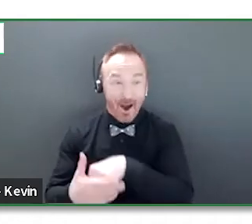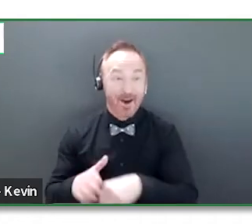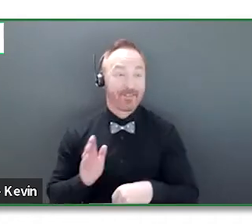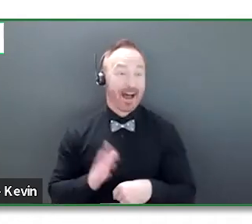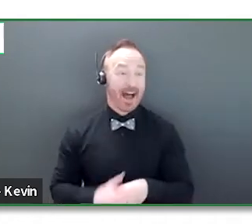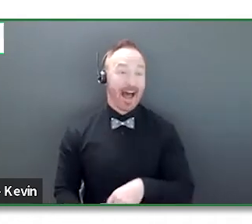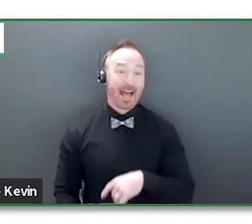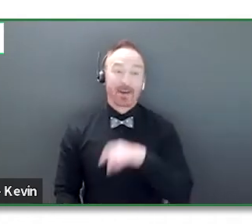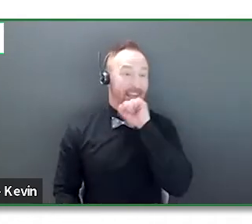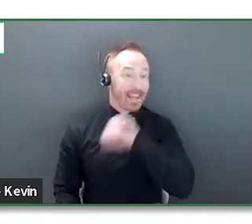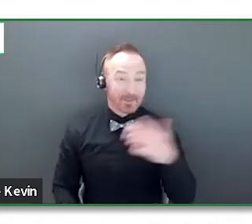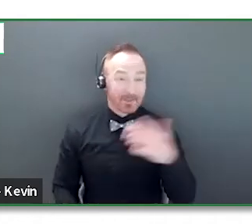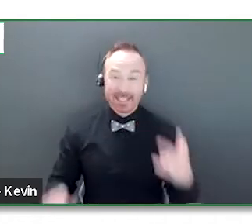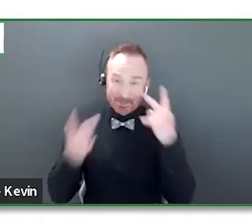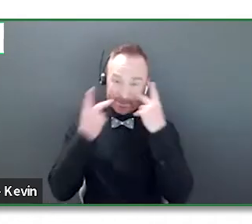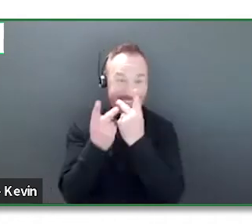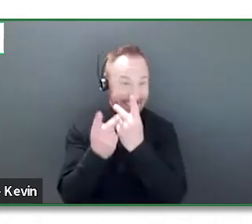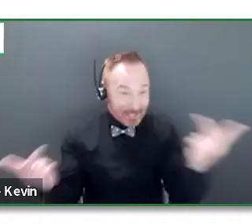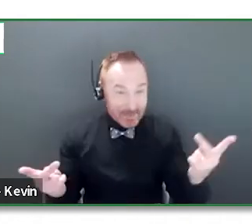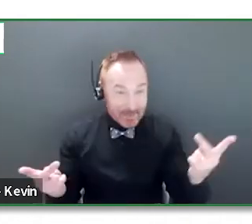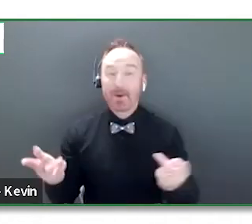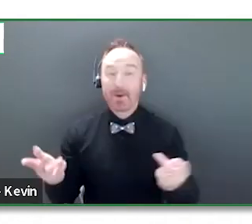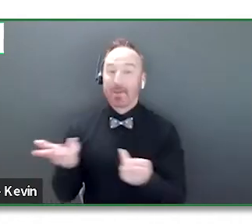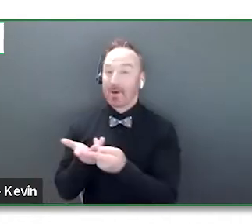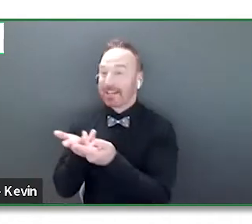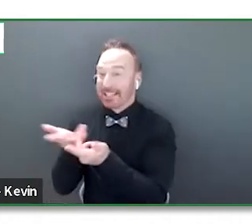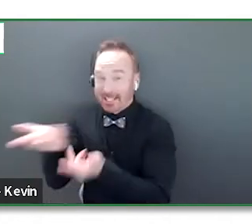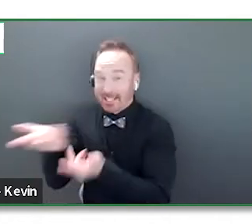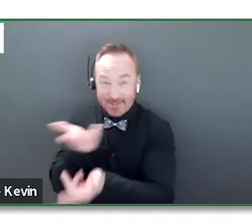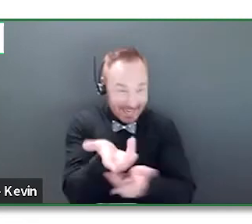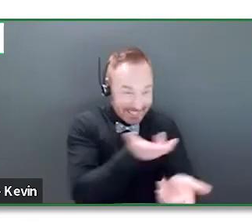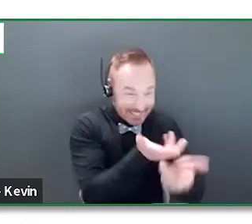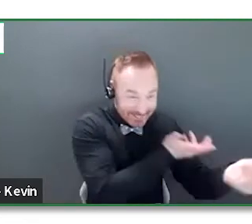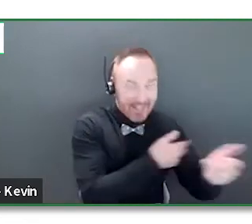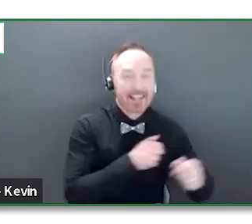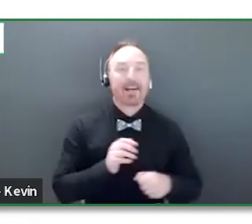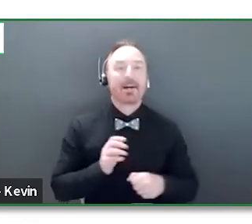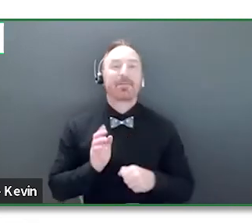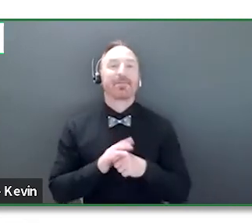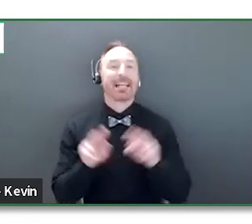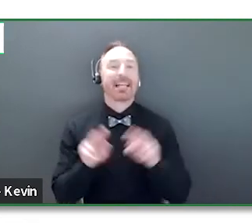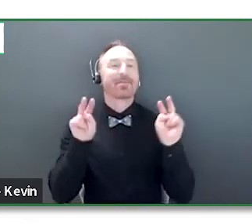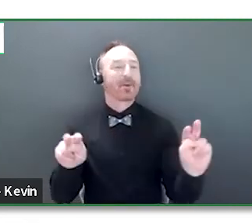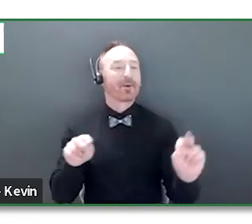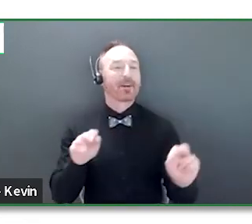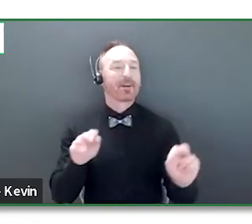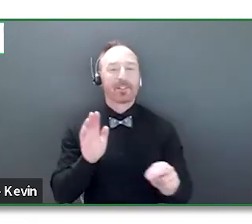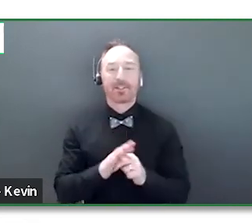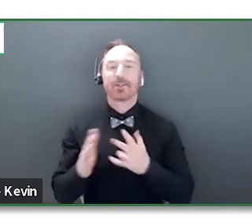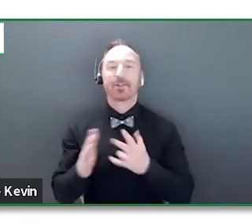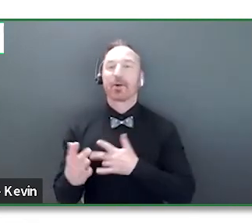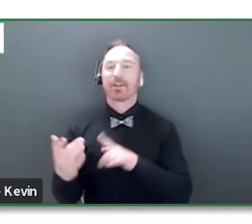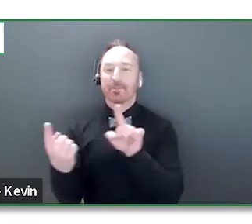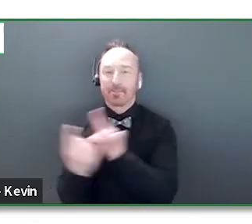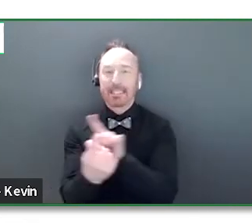interactive but I'm looking forward to connect with some of you and work with you in the near future on making